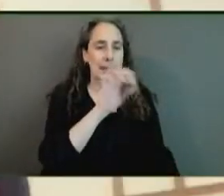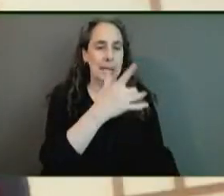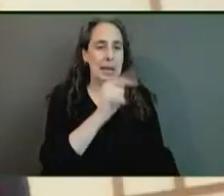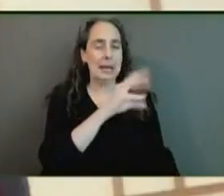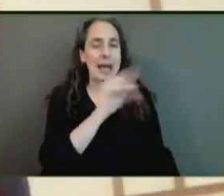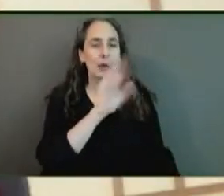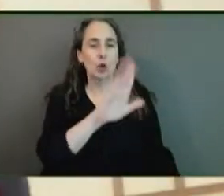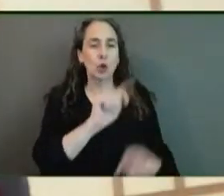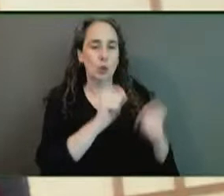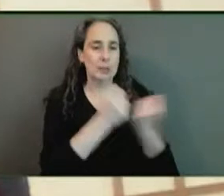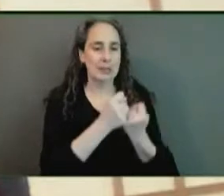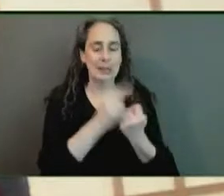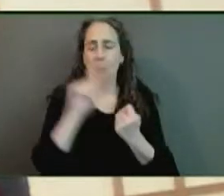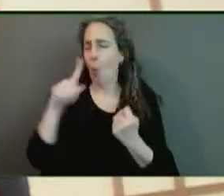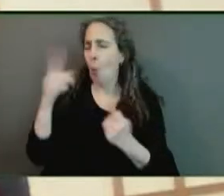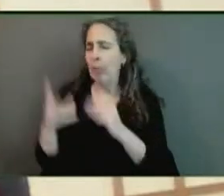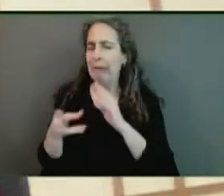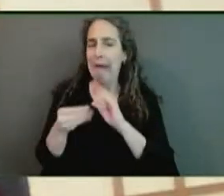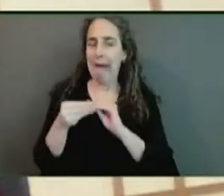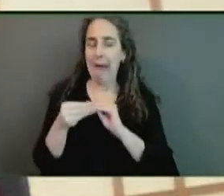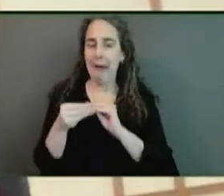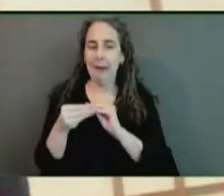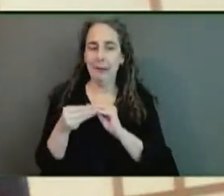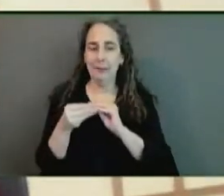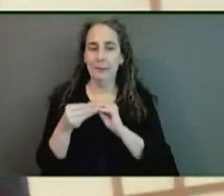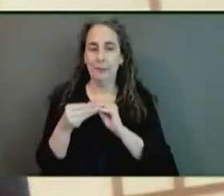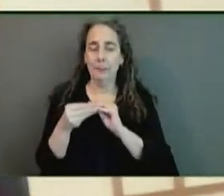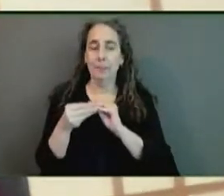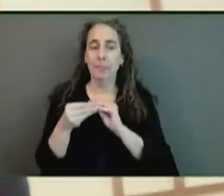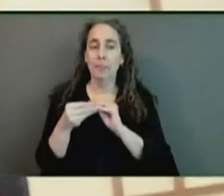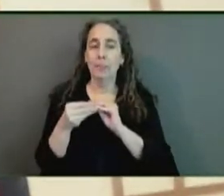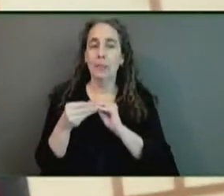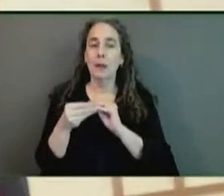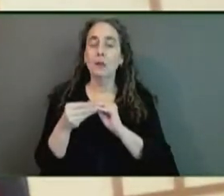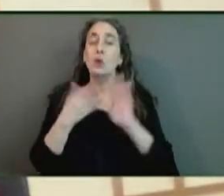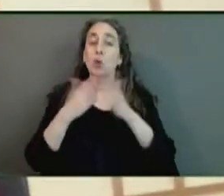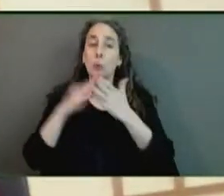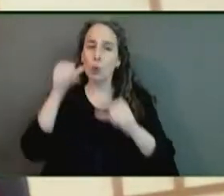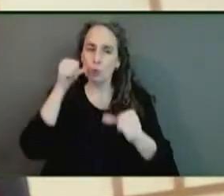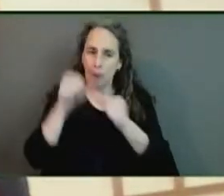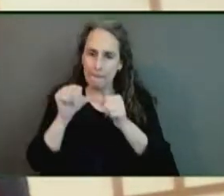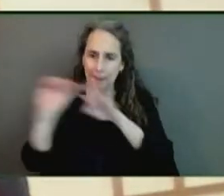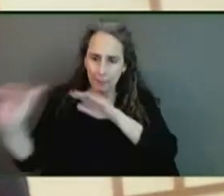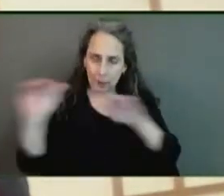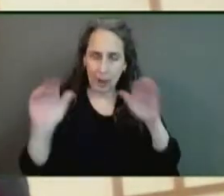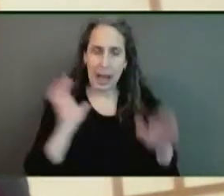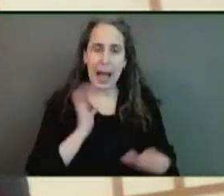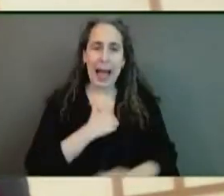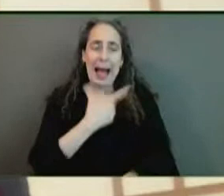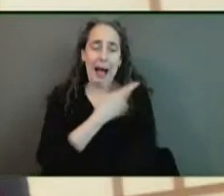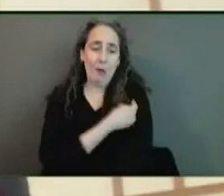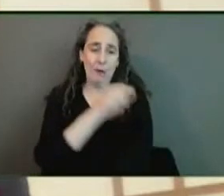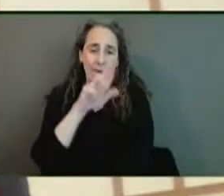Dr McKnight and her team. So the only thing I would add to that